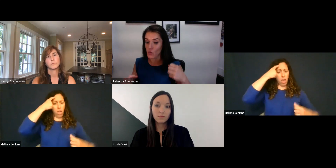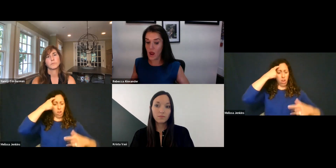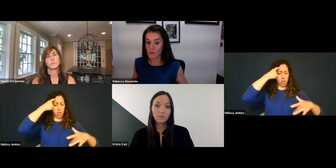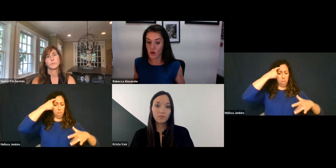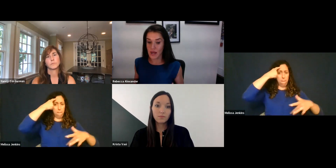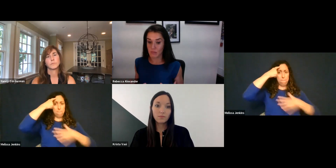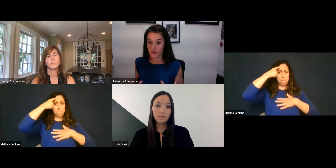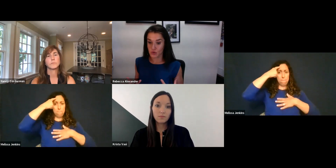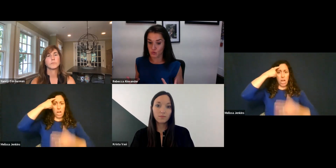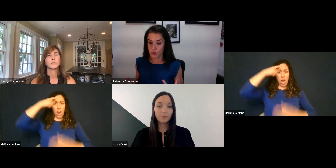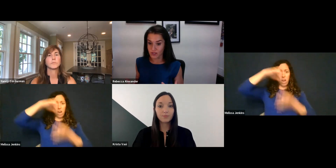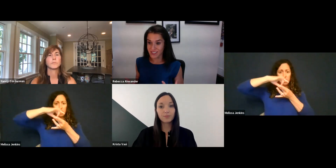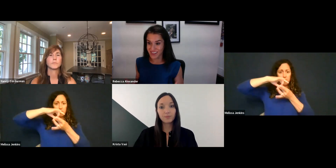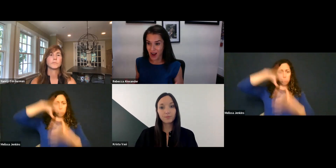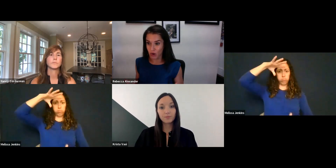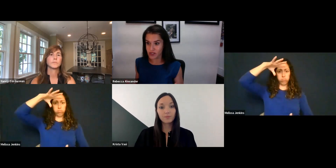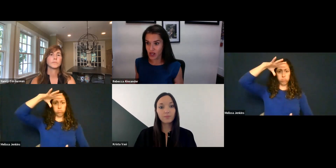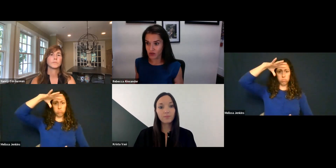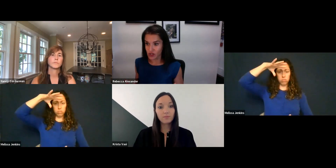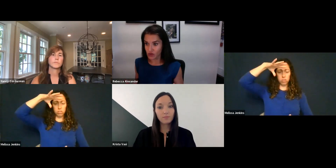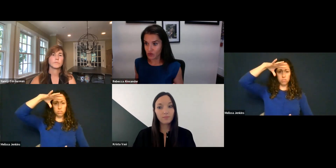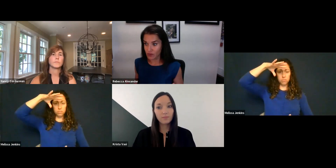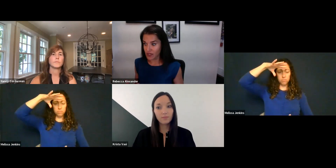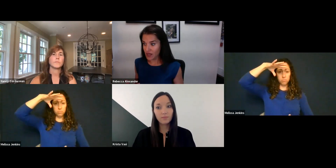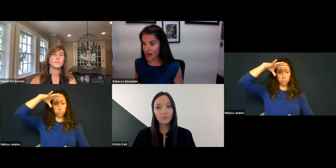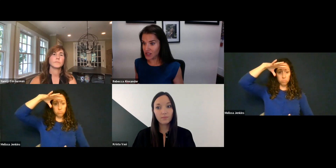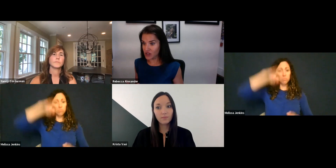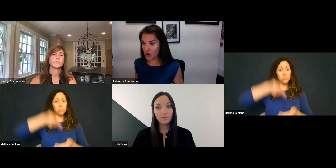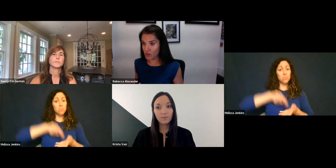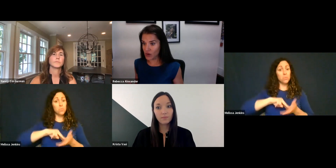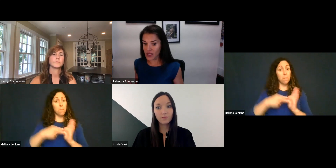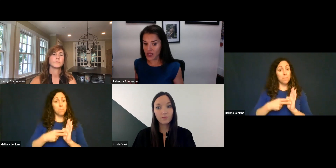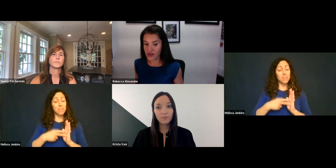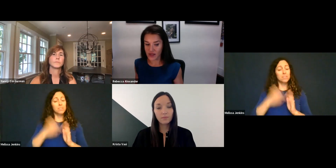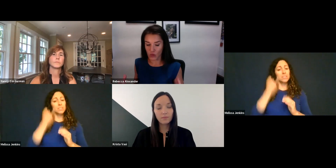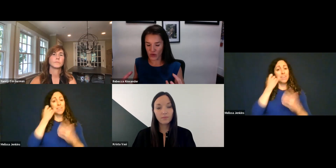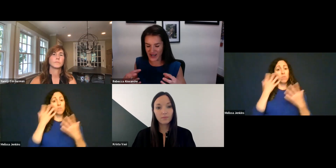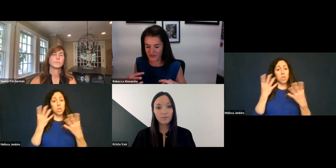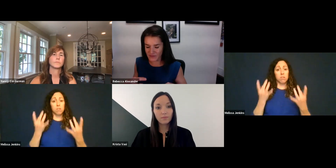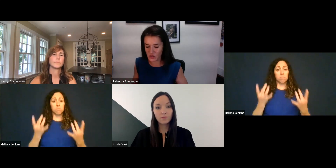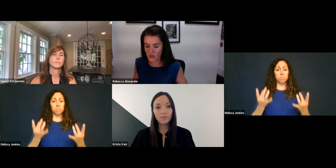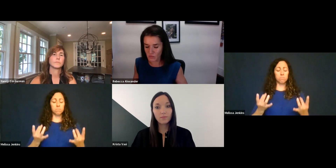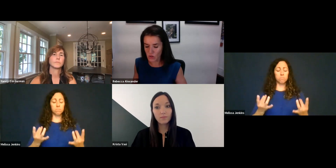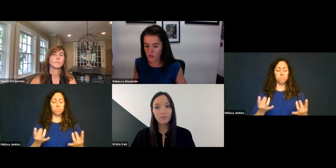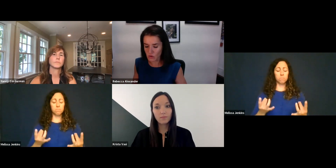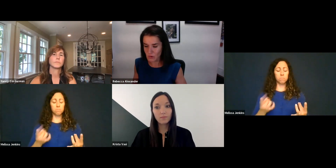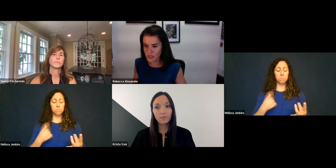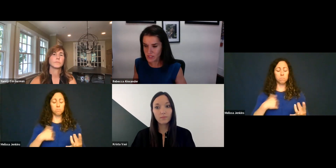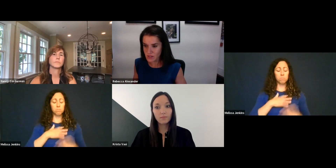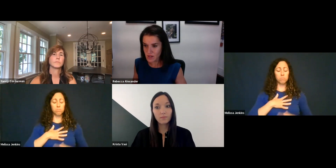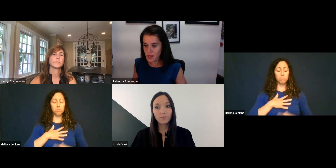So when we're able to really allow ourselves to be connected to our breathing, I think that we can feel more grounded,